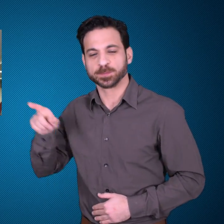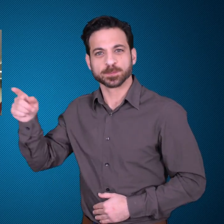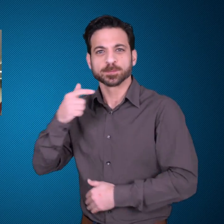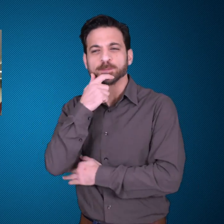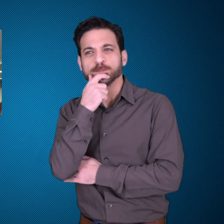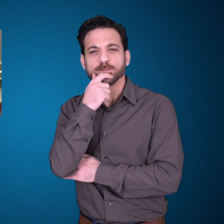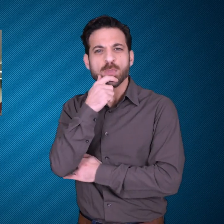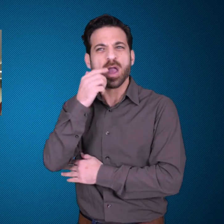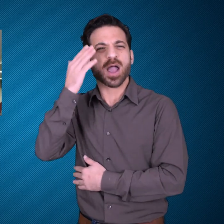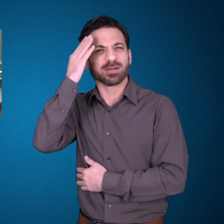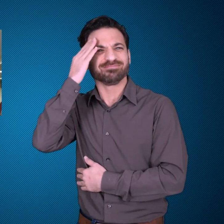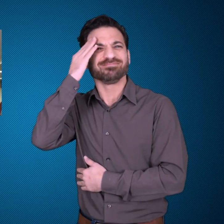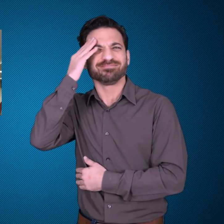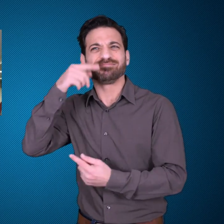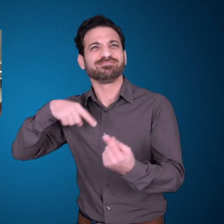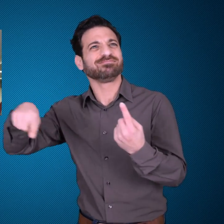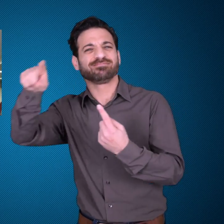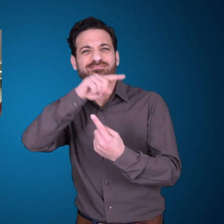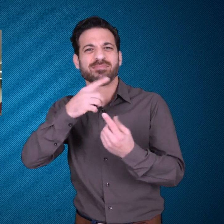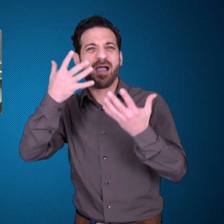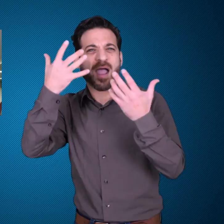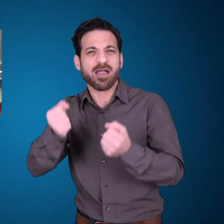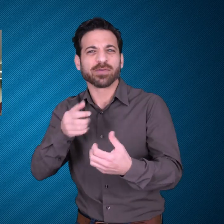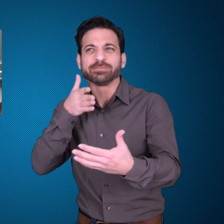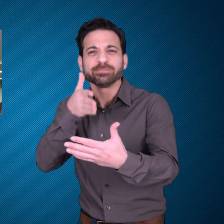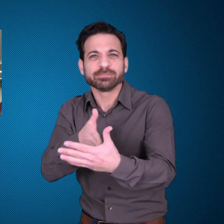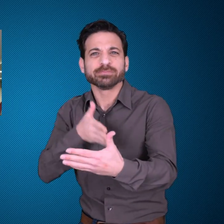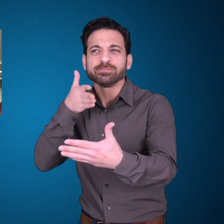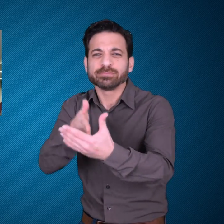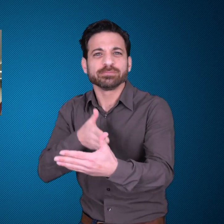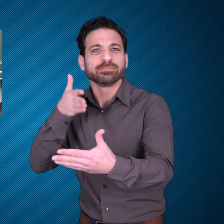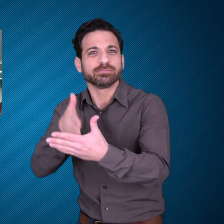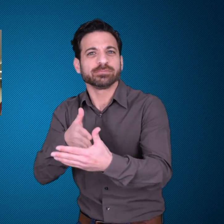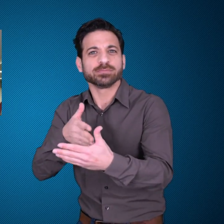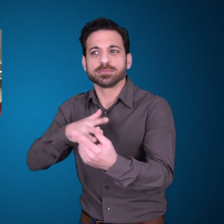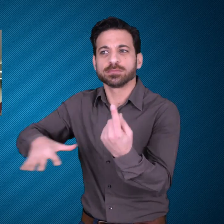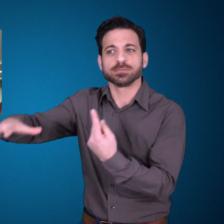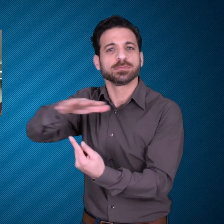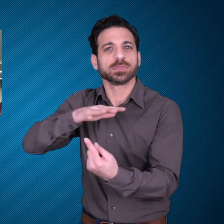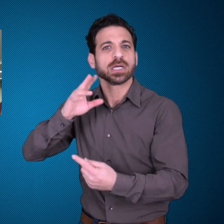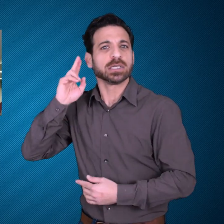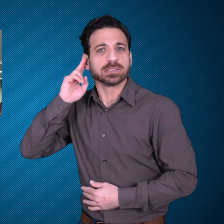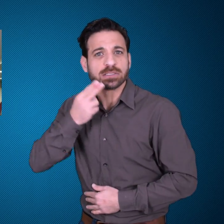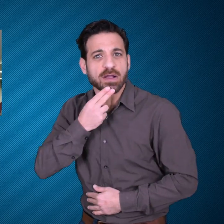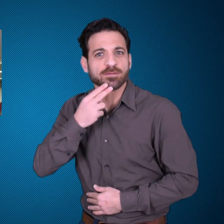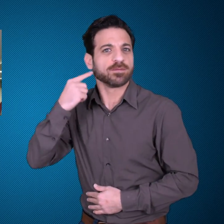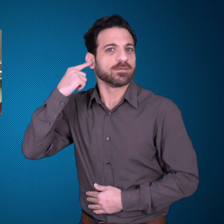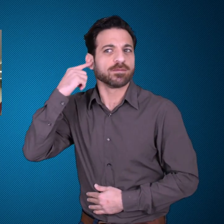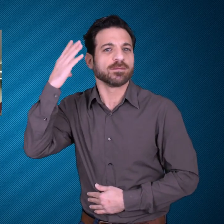barriers for the deaf and hard of hearing